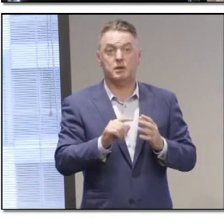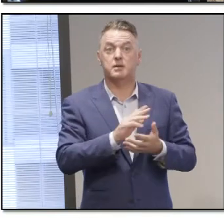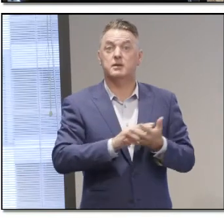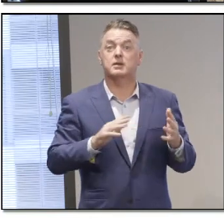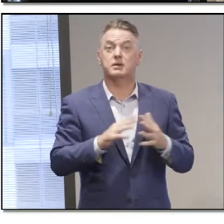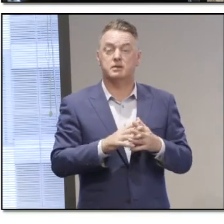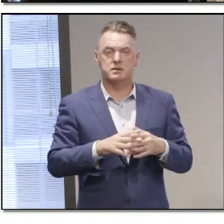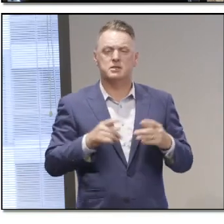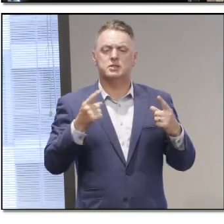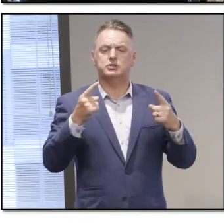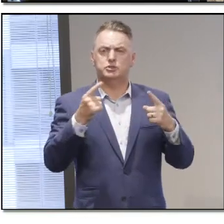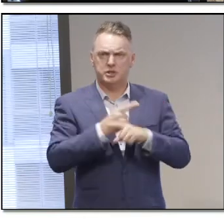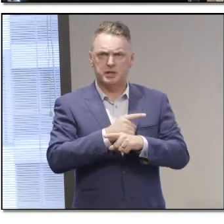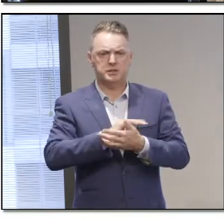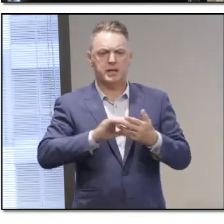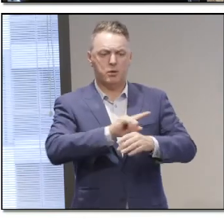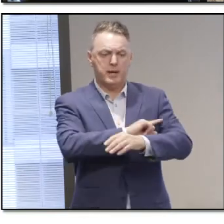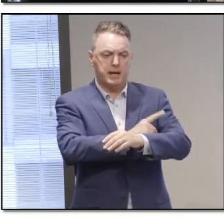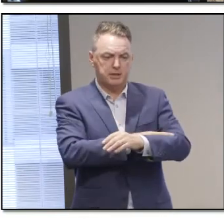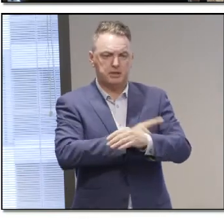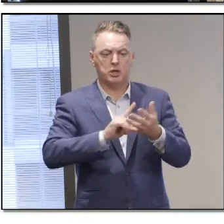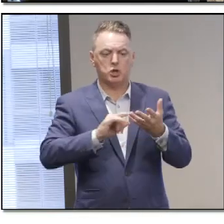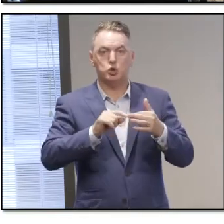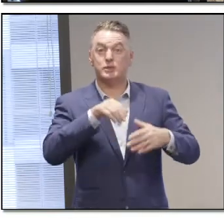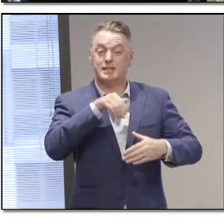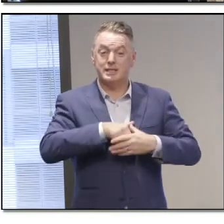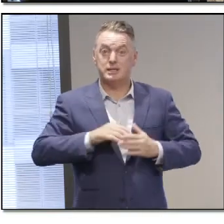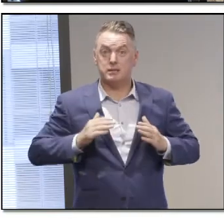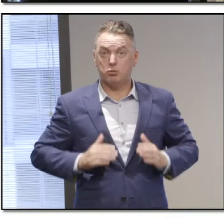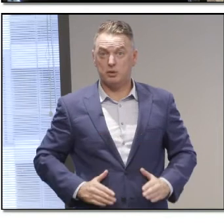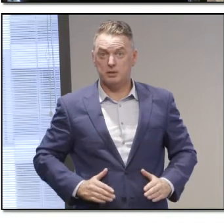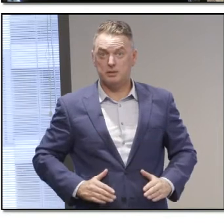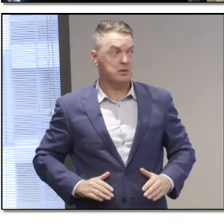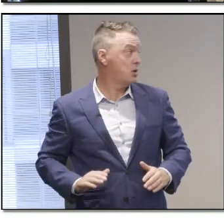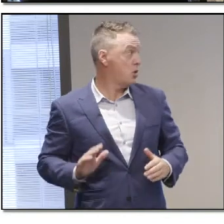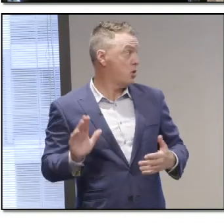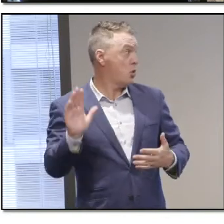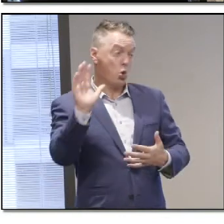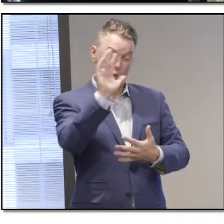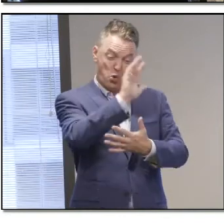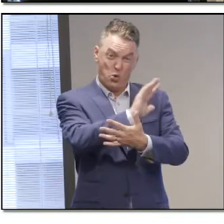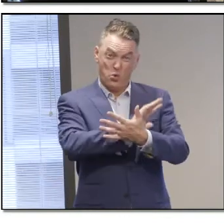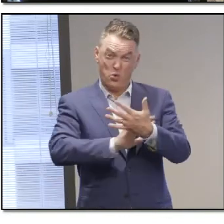changing the way energy is used within the body. All of these chemicals from animal studies or from